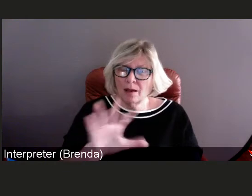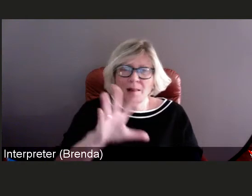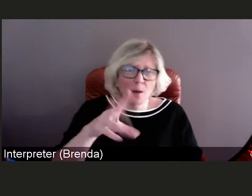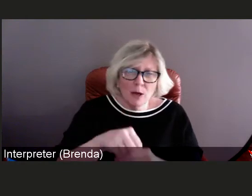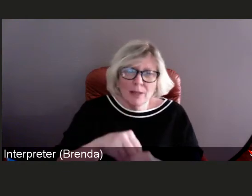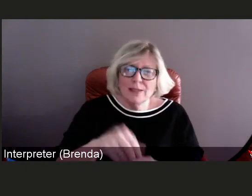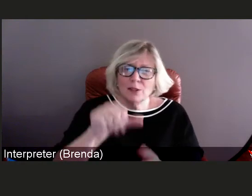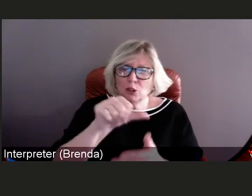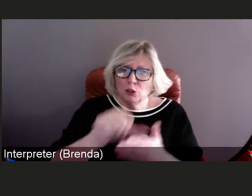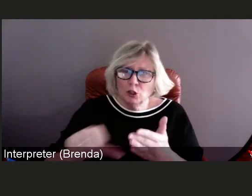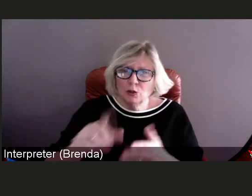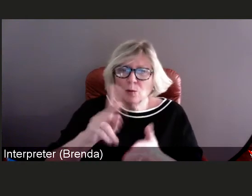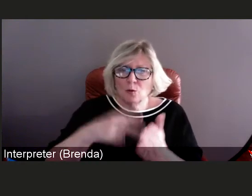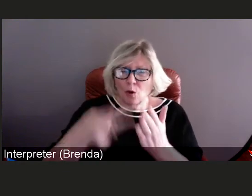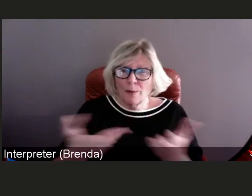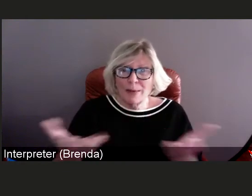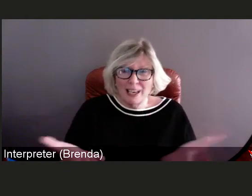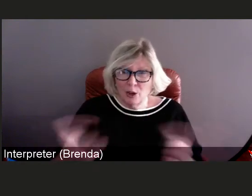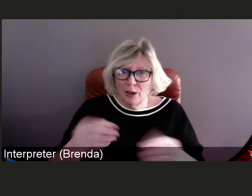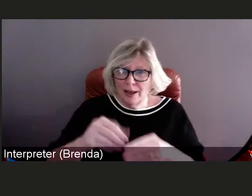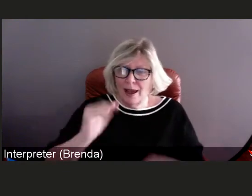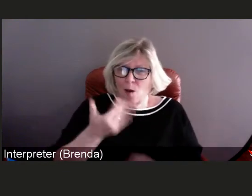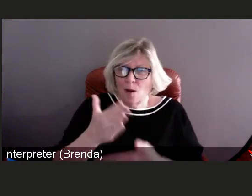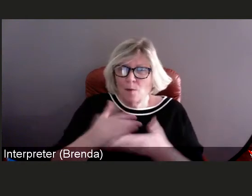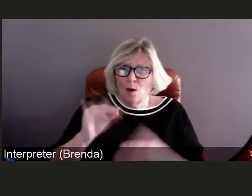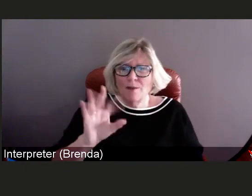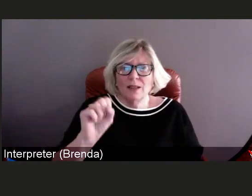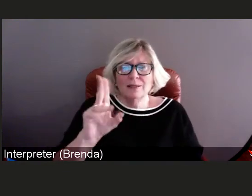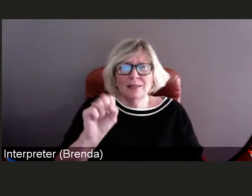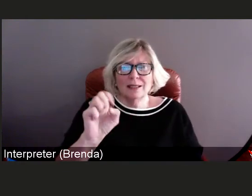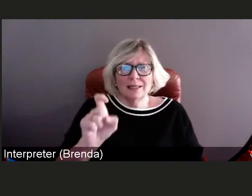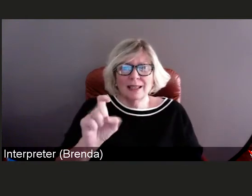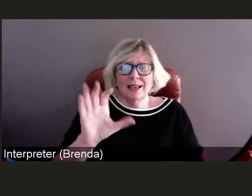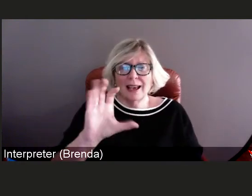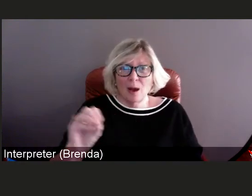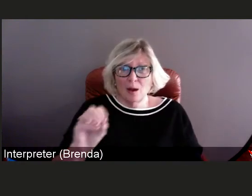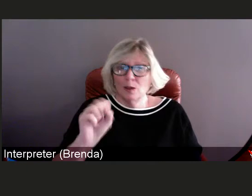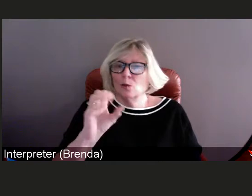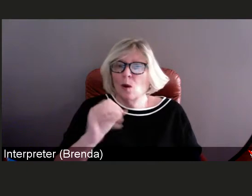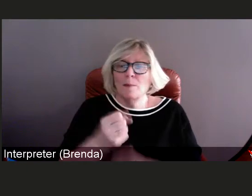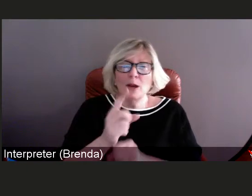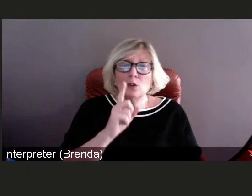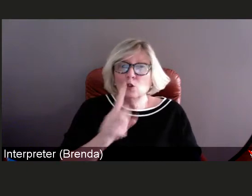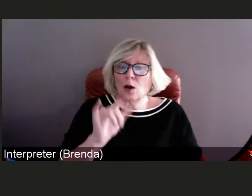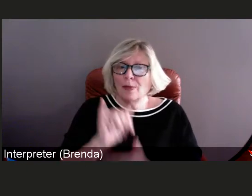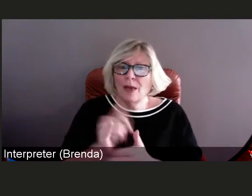in our part of Sussex County to make sure that once again patients get the very best innovative,